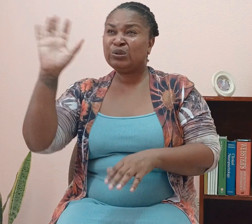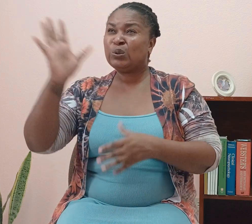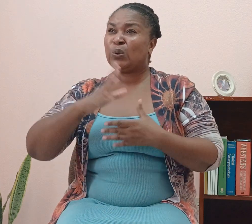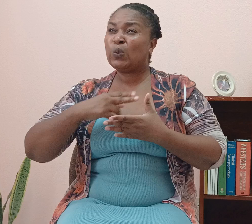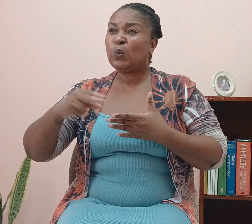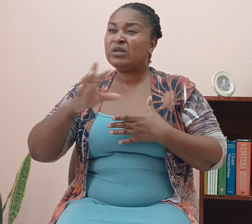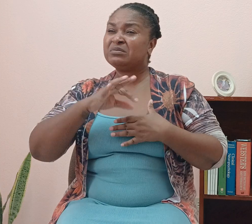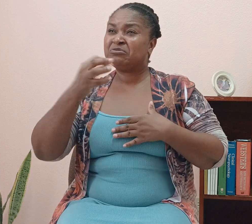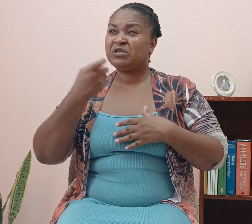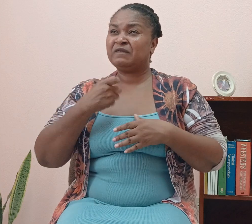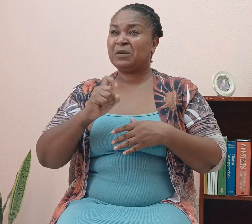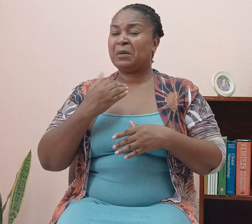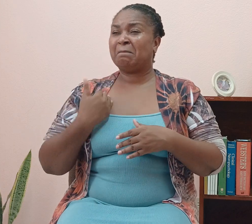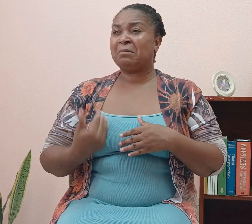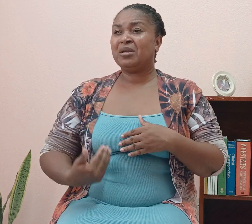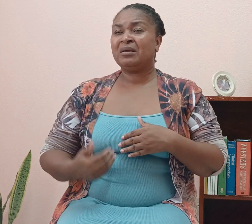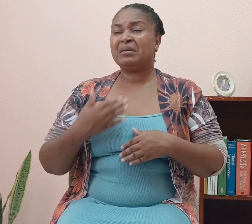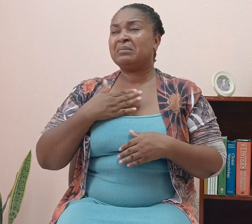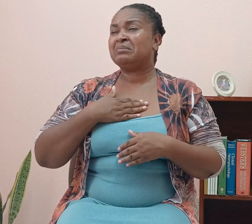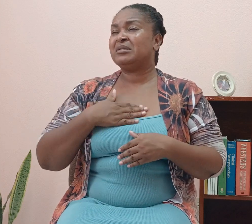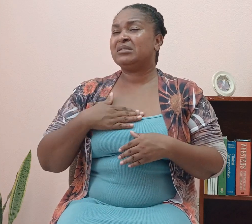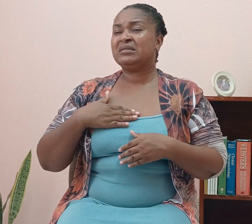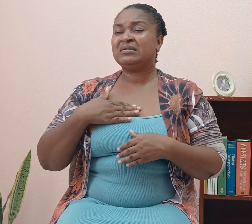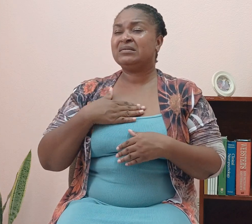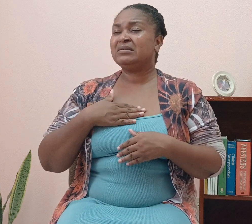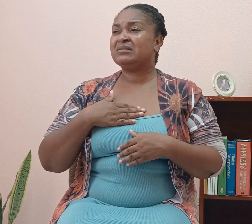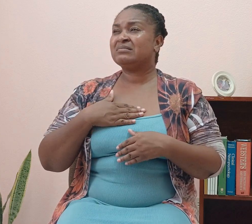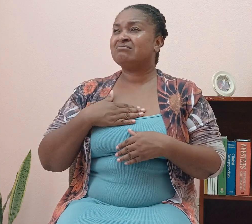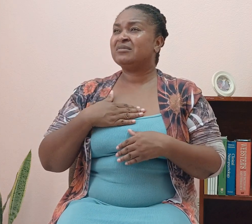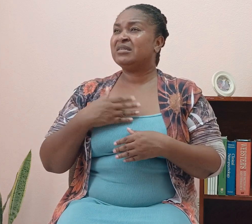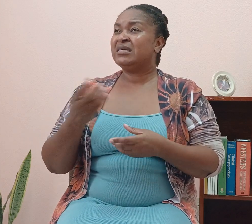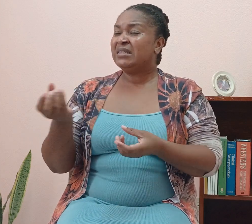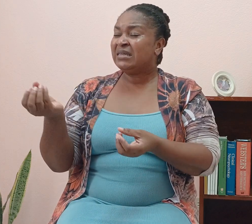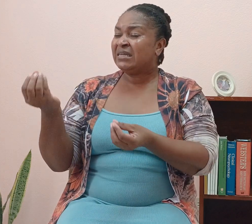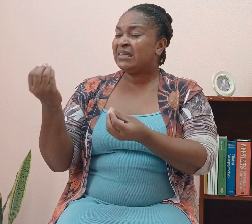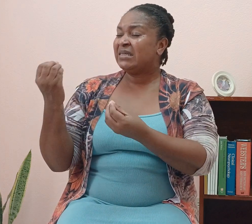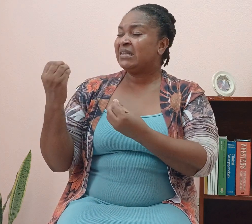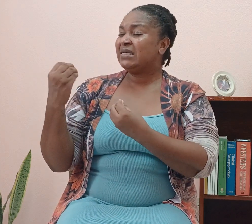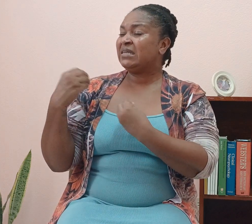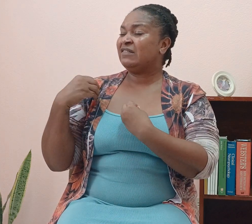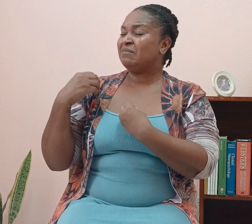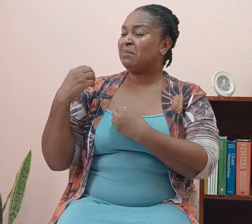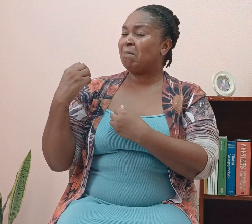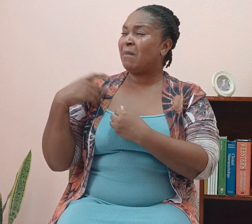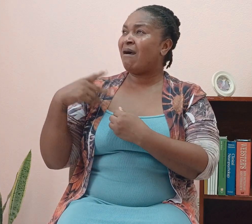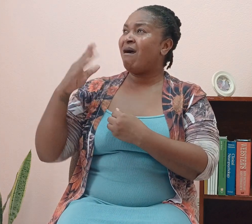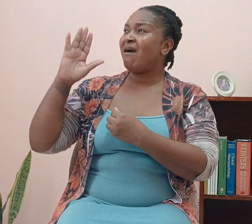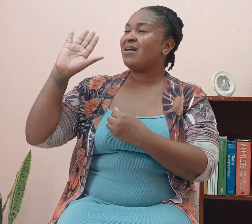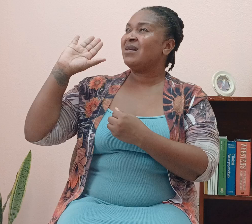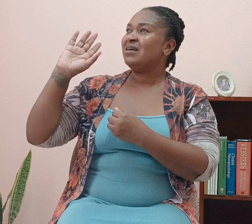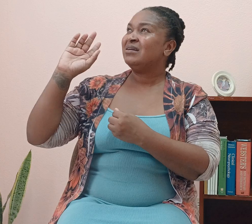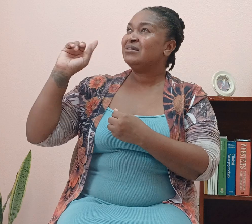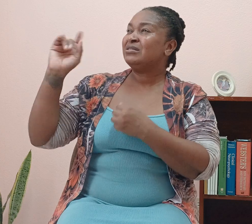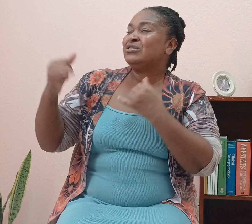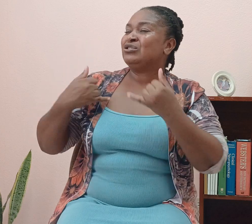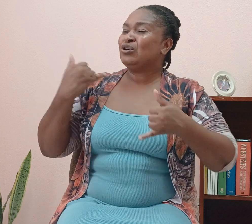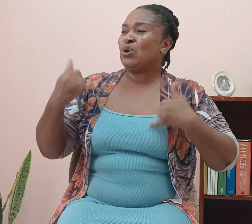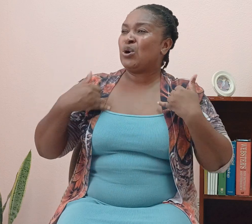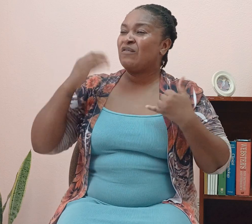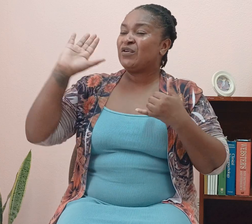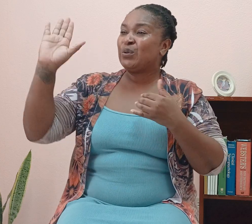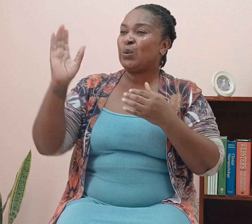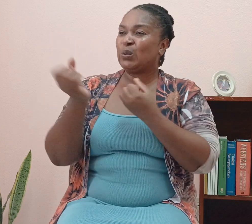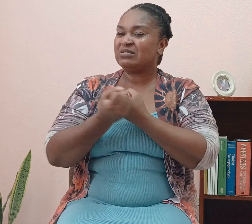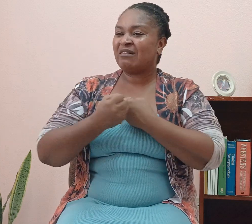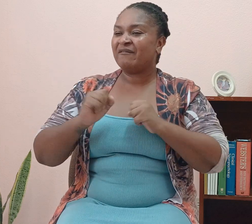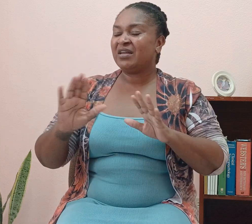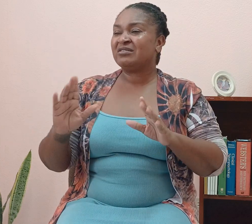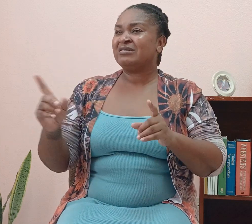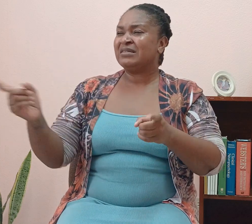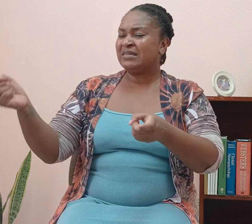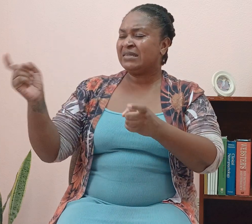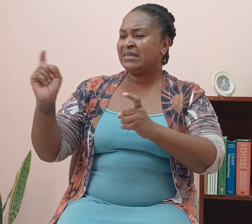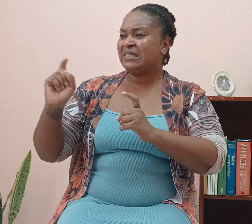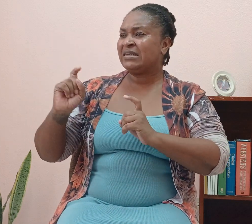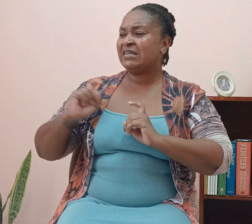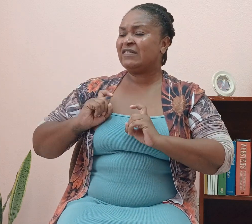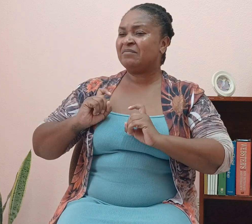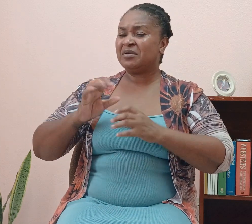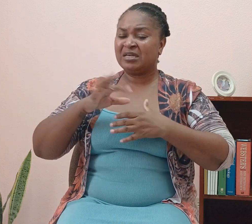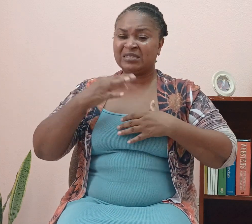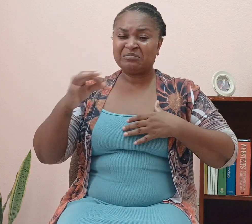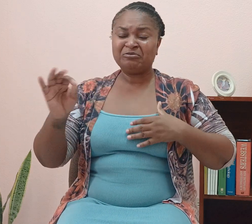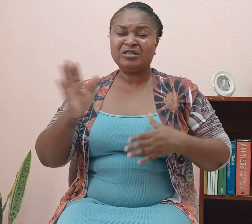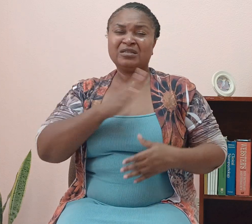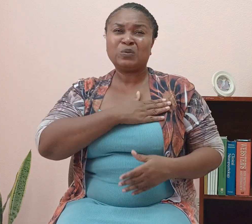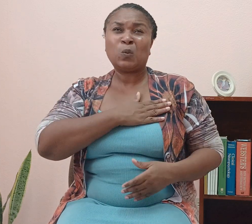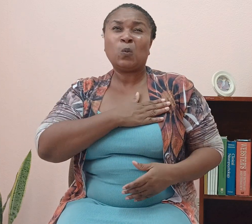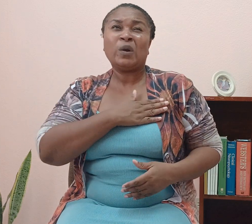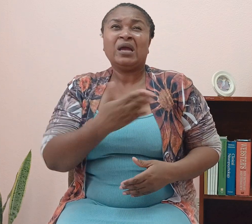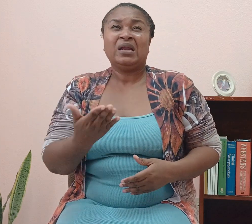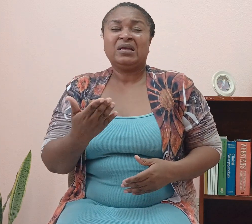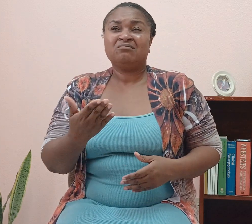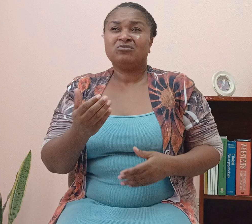12 Restore to me the joy of your salvation and grant me a willing spirit, to sustain me.